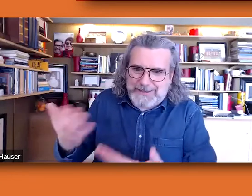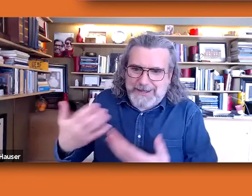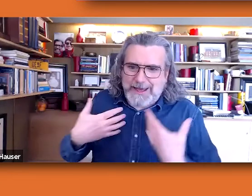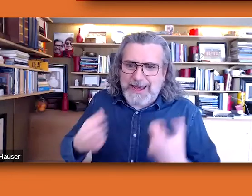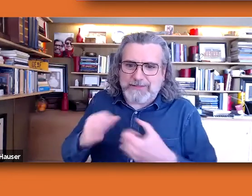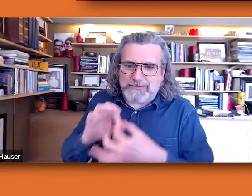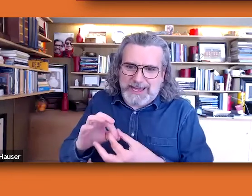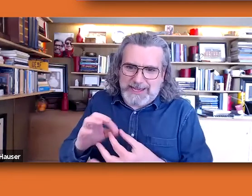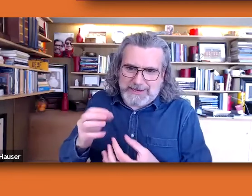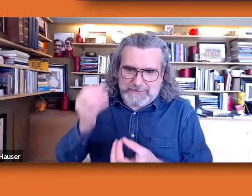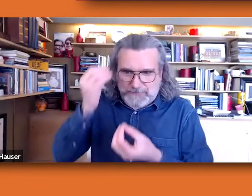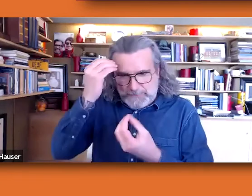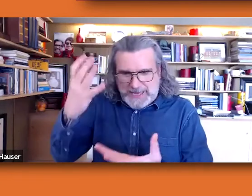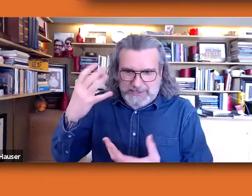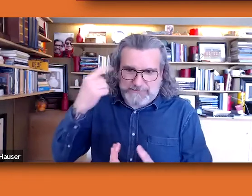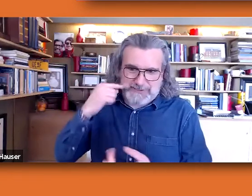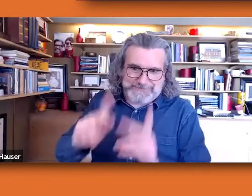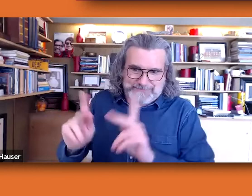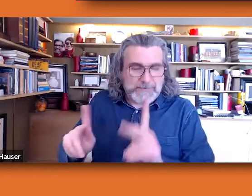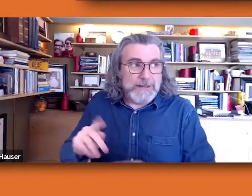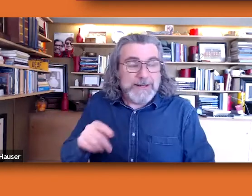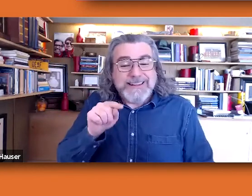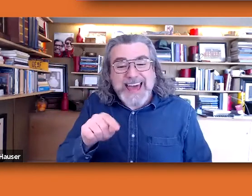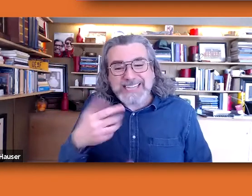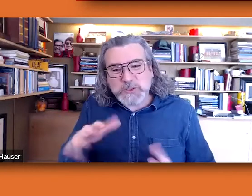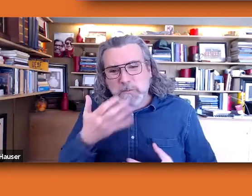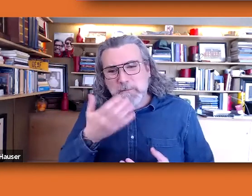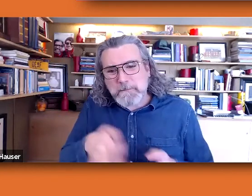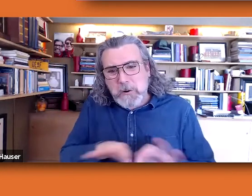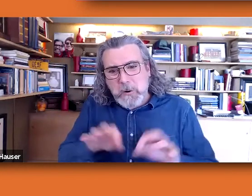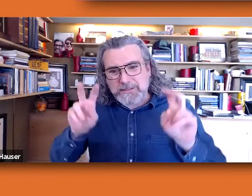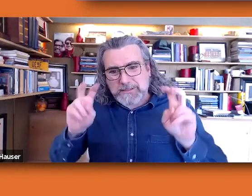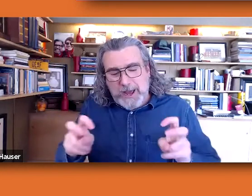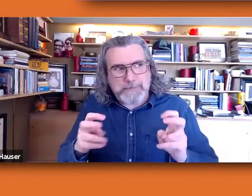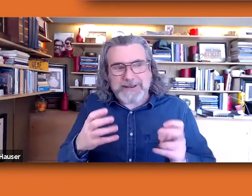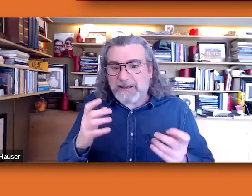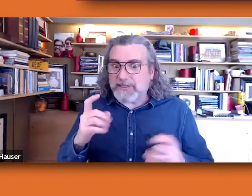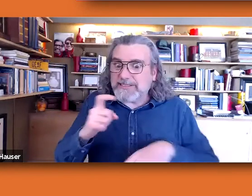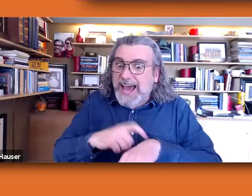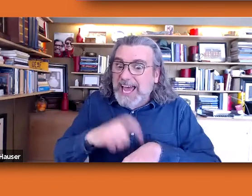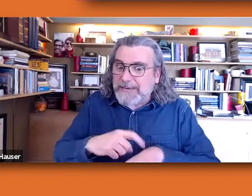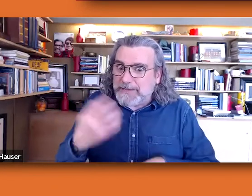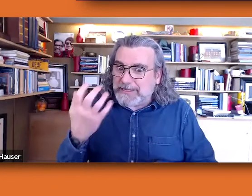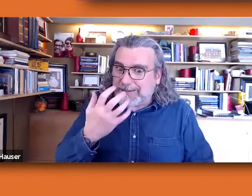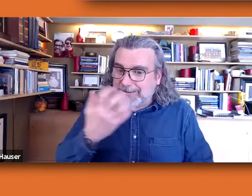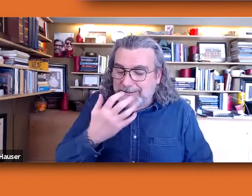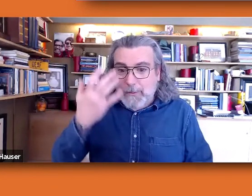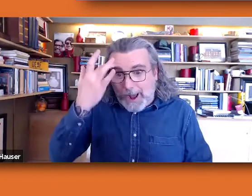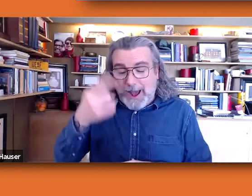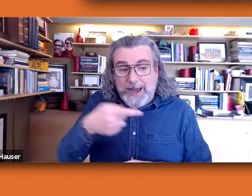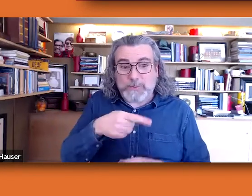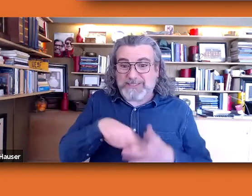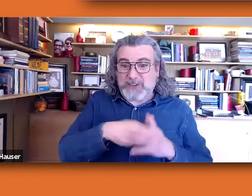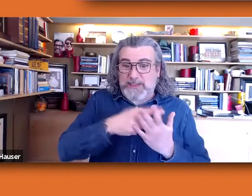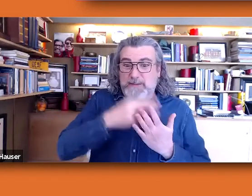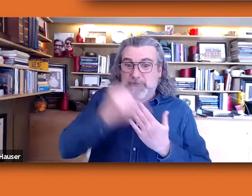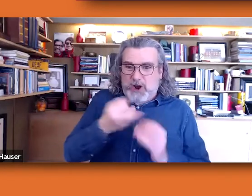health-related information for deaf people. And this is a particularly important topic, especially these days.